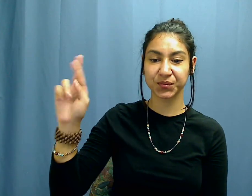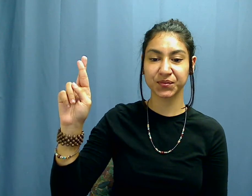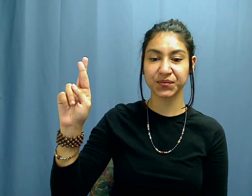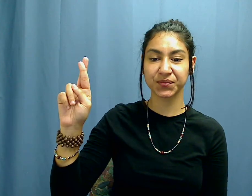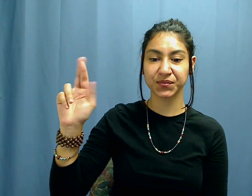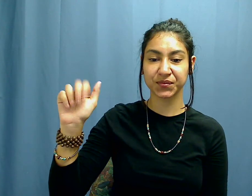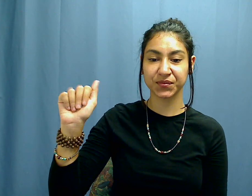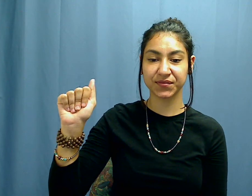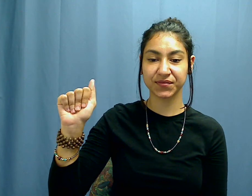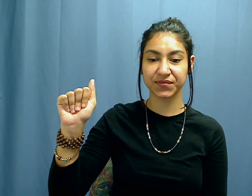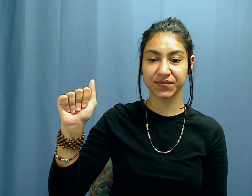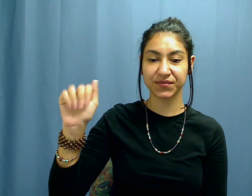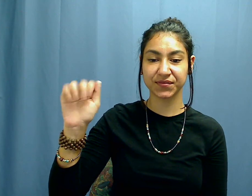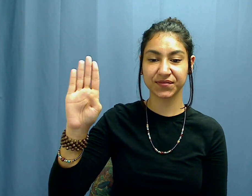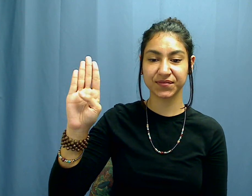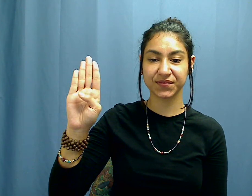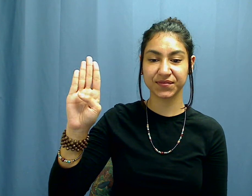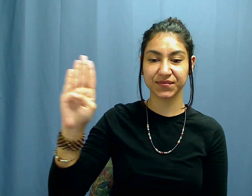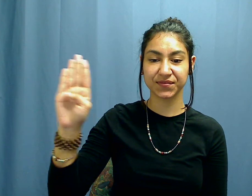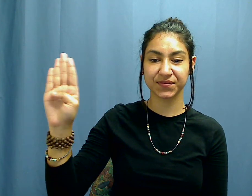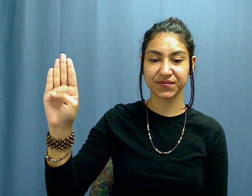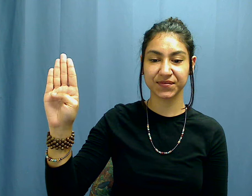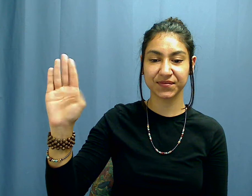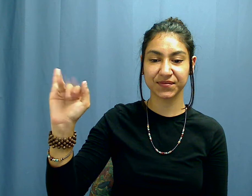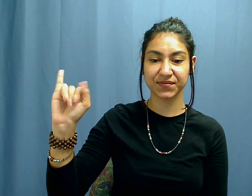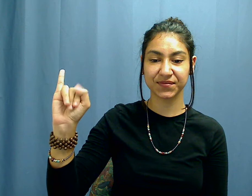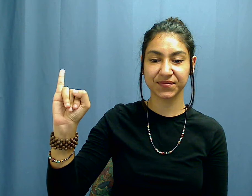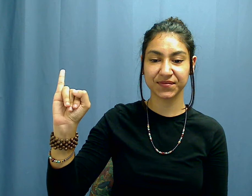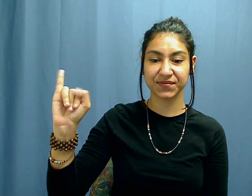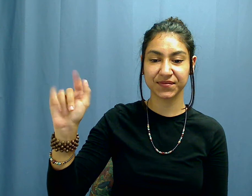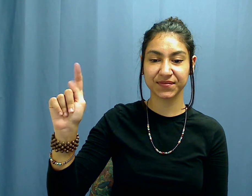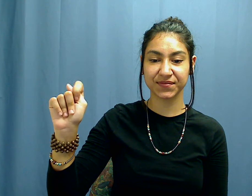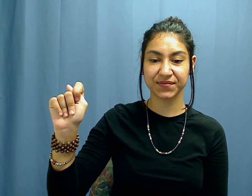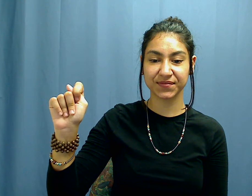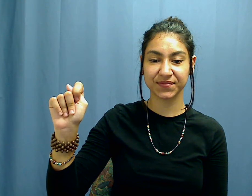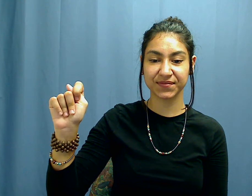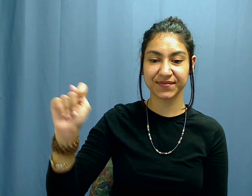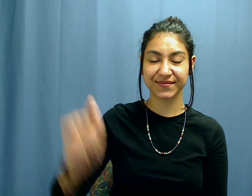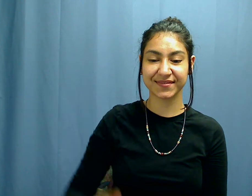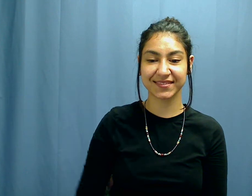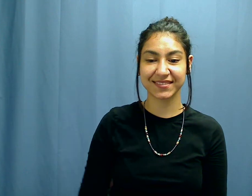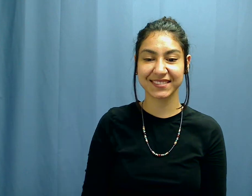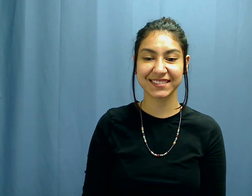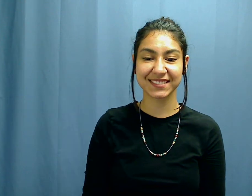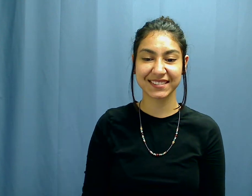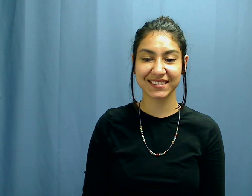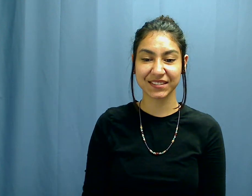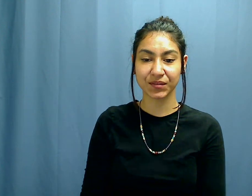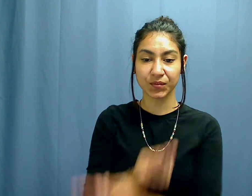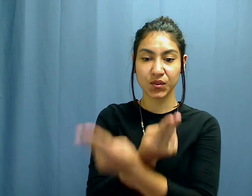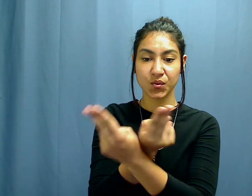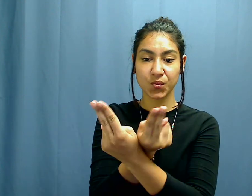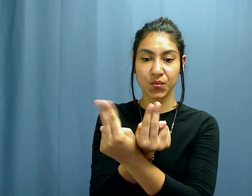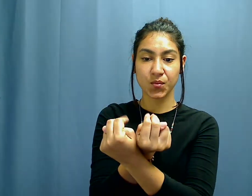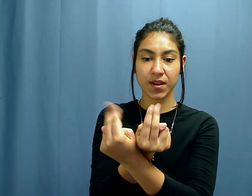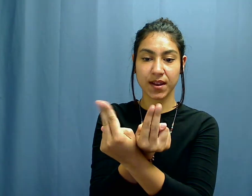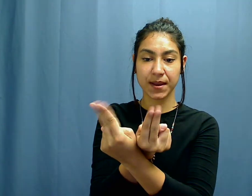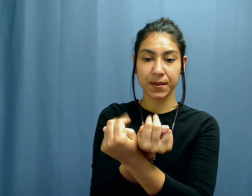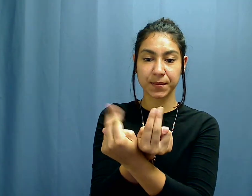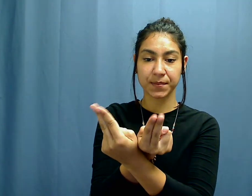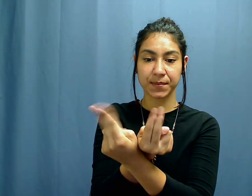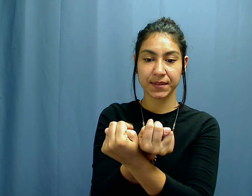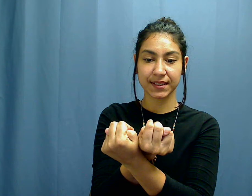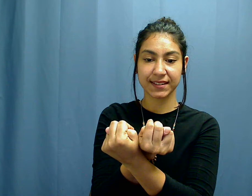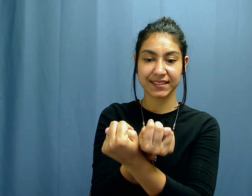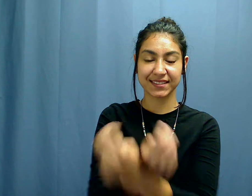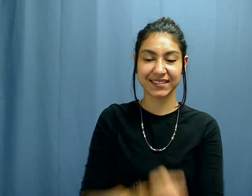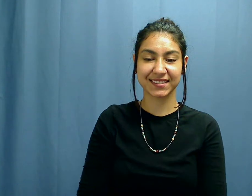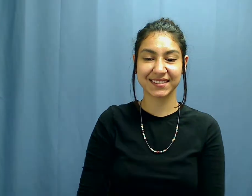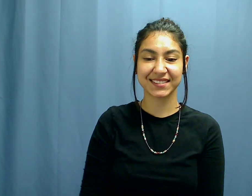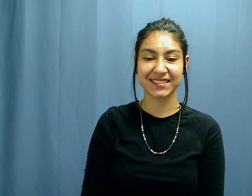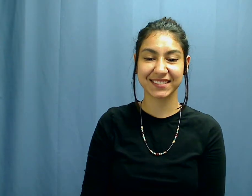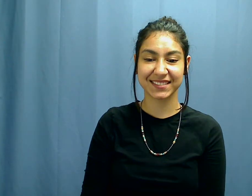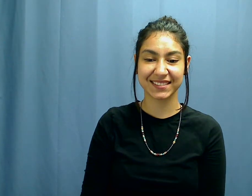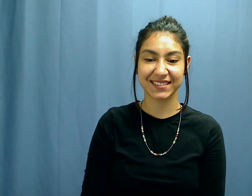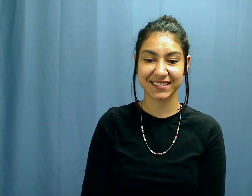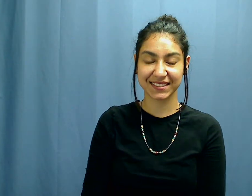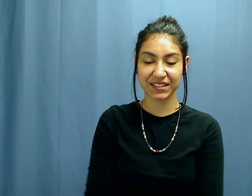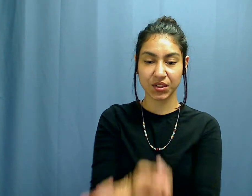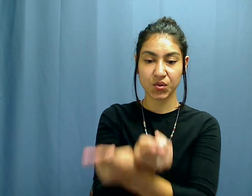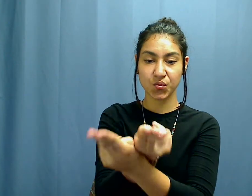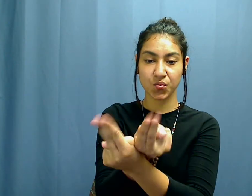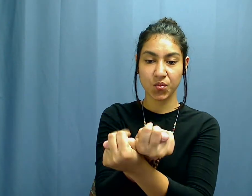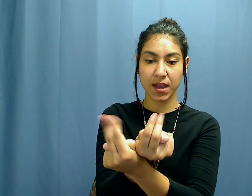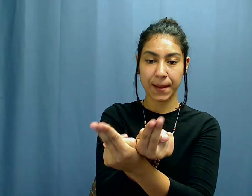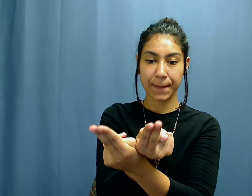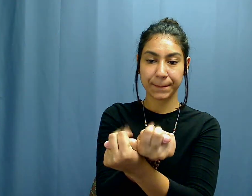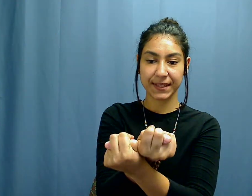Rabbit